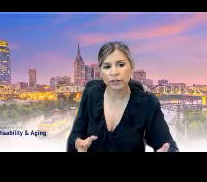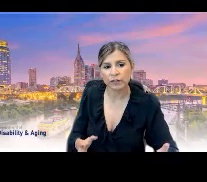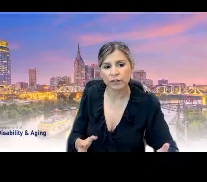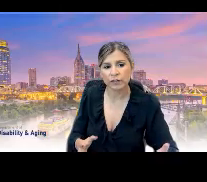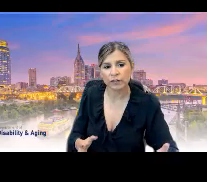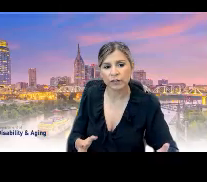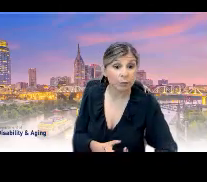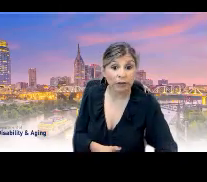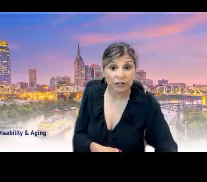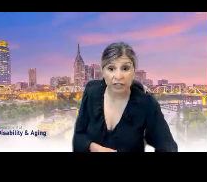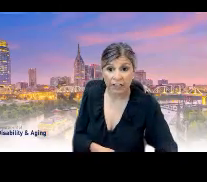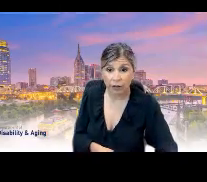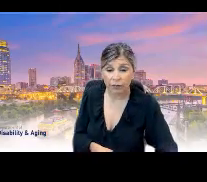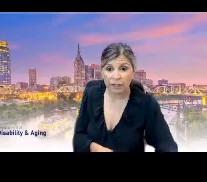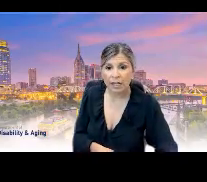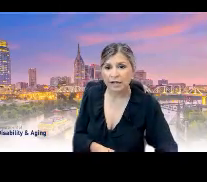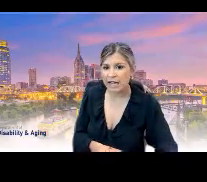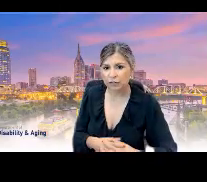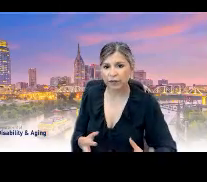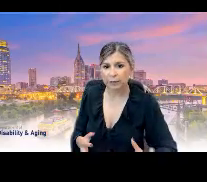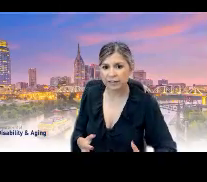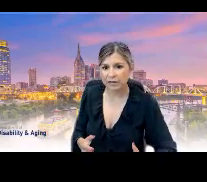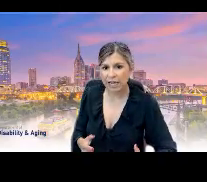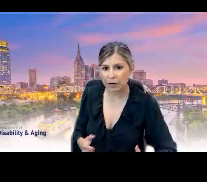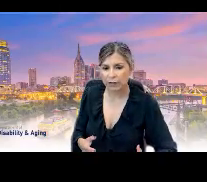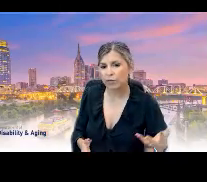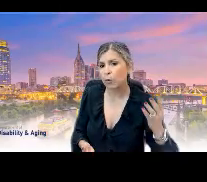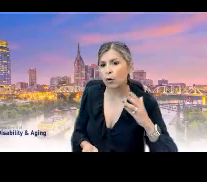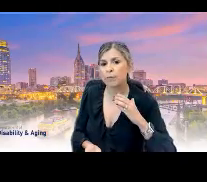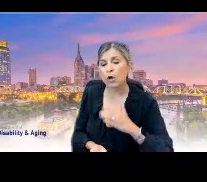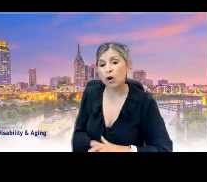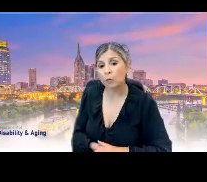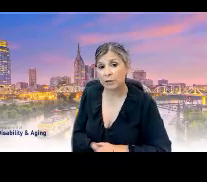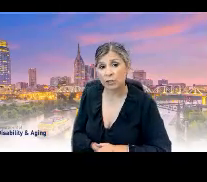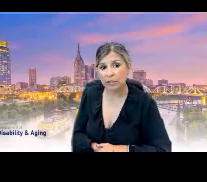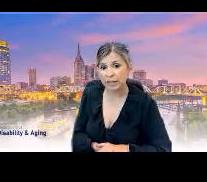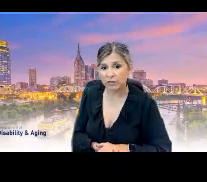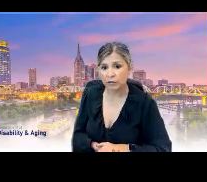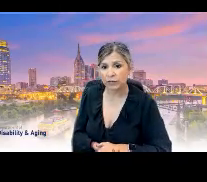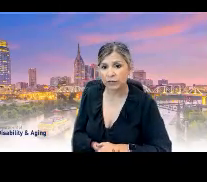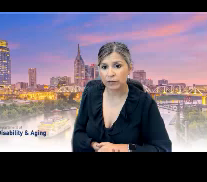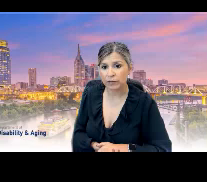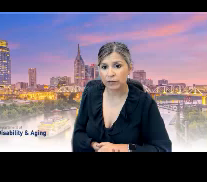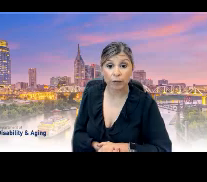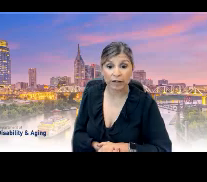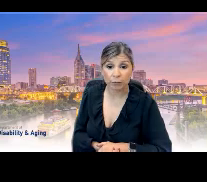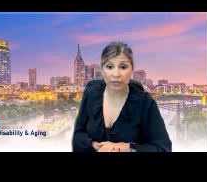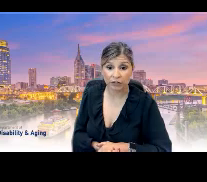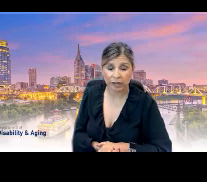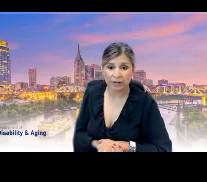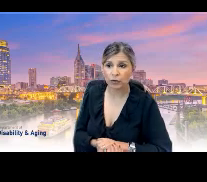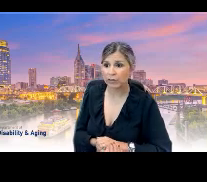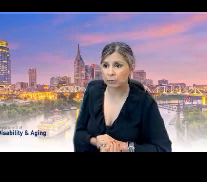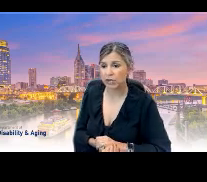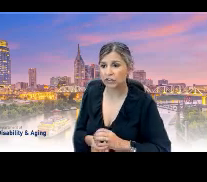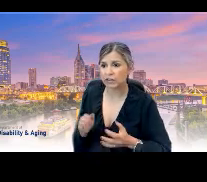disease prevention and health, national families, caregiver support, home and community based services, elder rights protection and transportation.